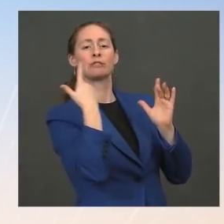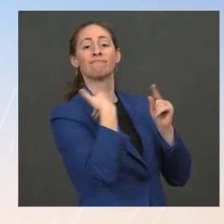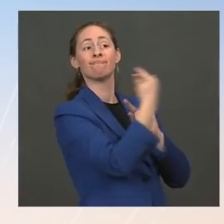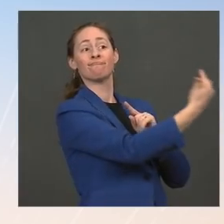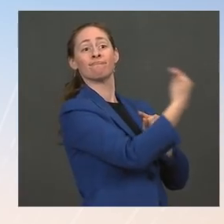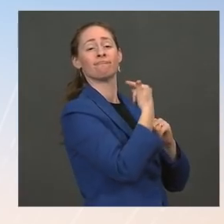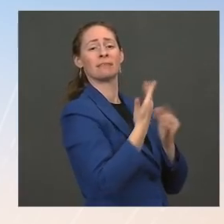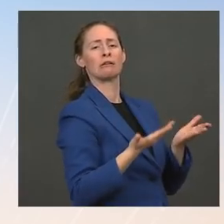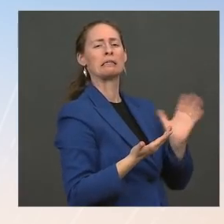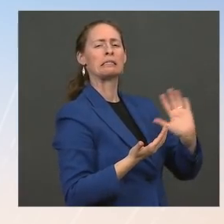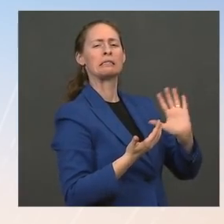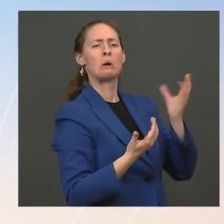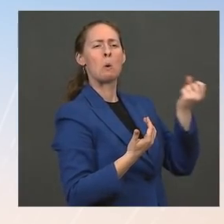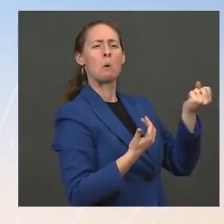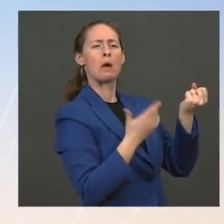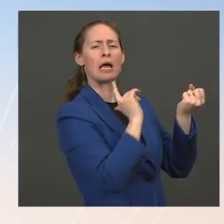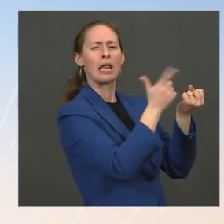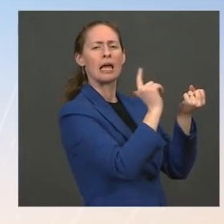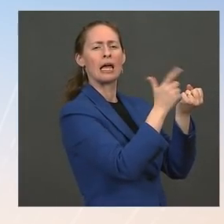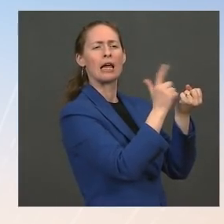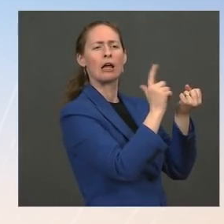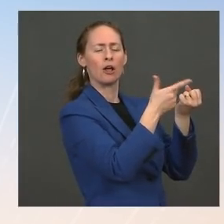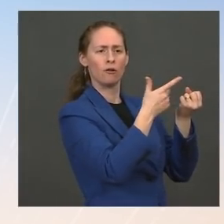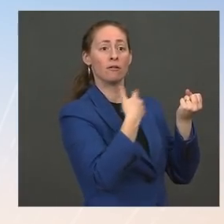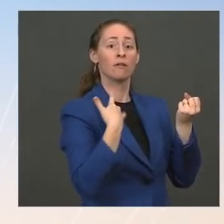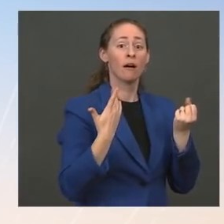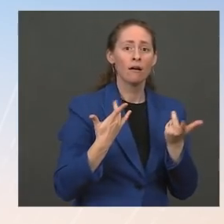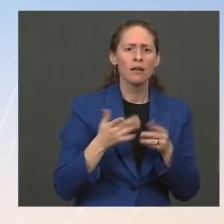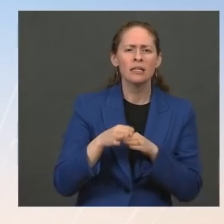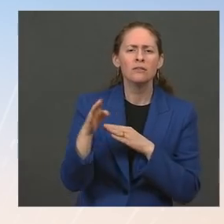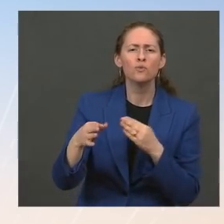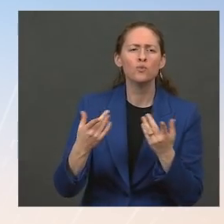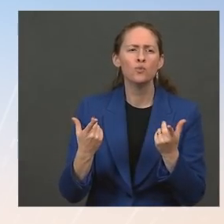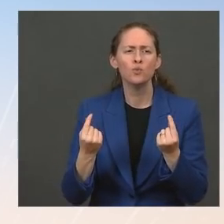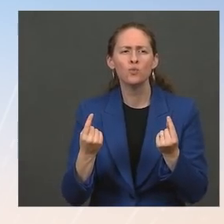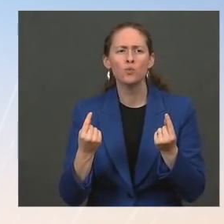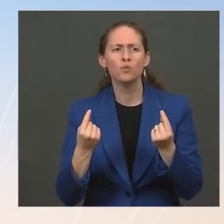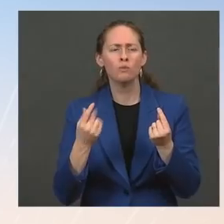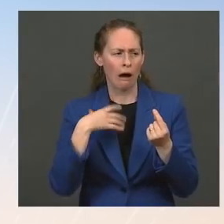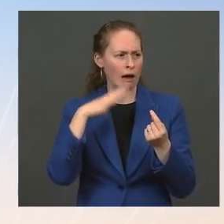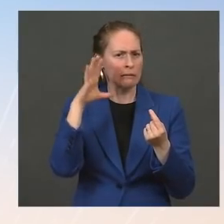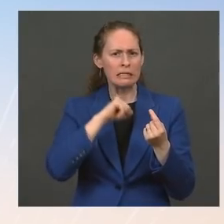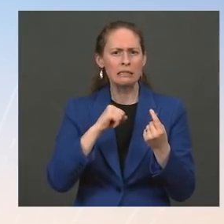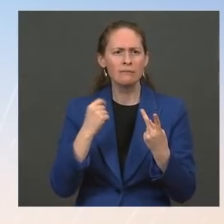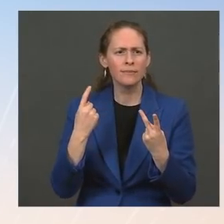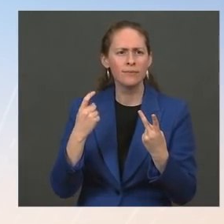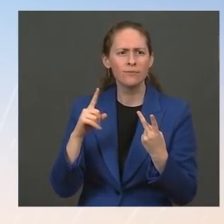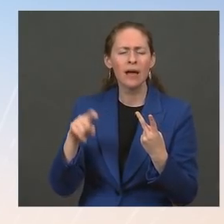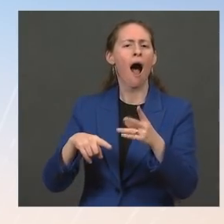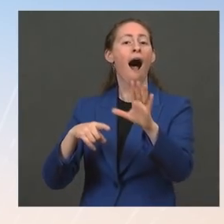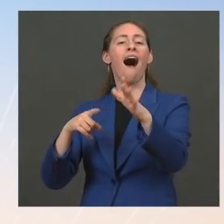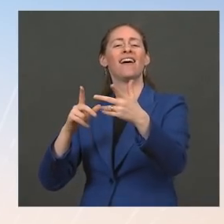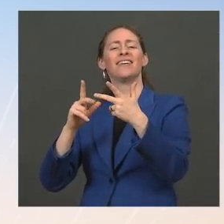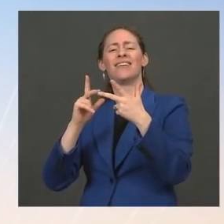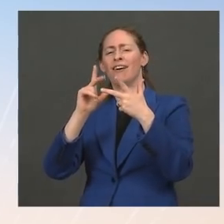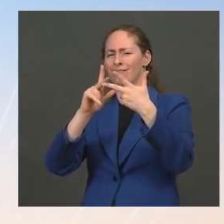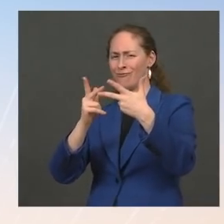I may have missed one of your questions. Did I miss a question? The Press: Boosters? Ms. Psaki: Oh, boosters and whether we're going to promote these further. Well, I would say --